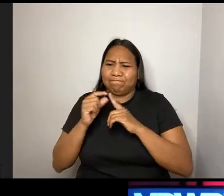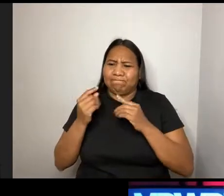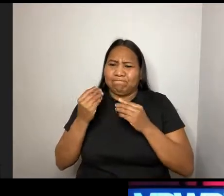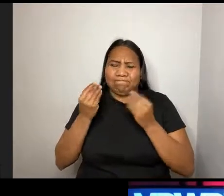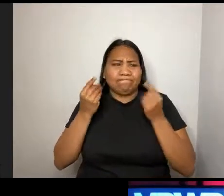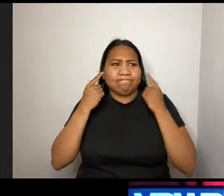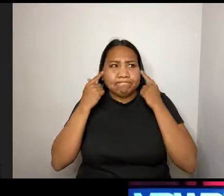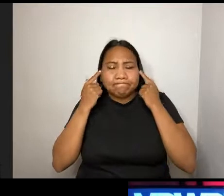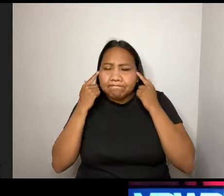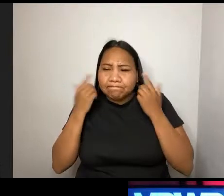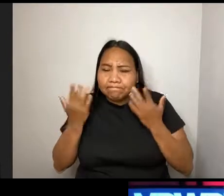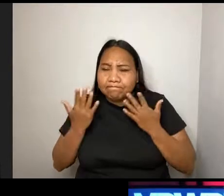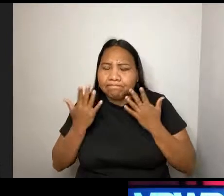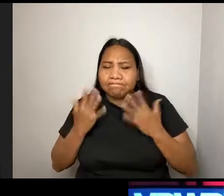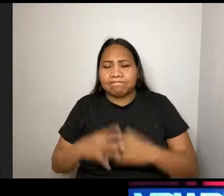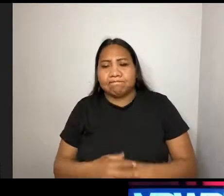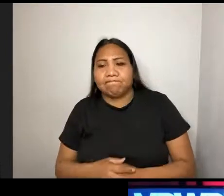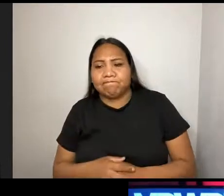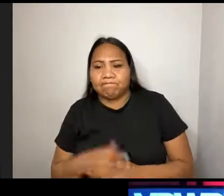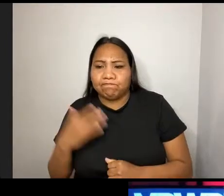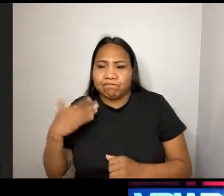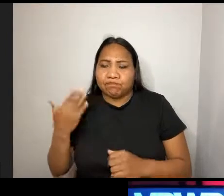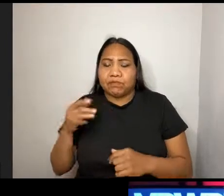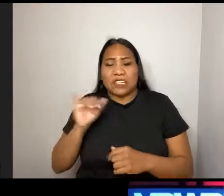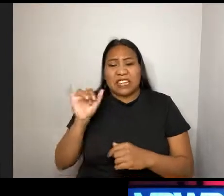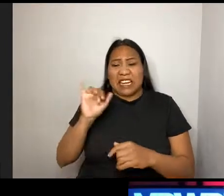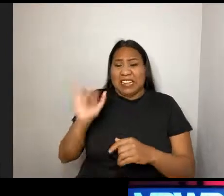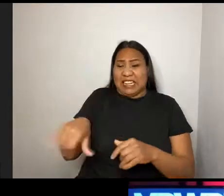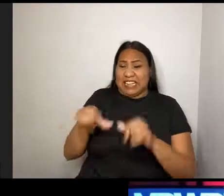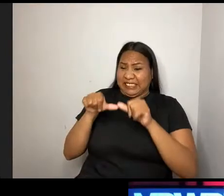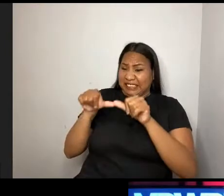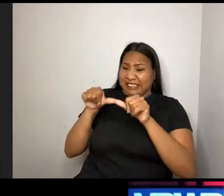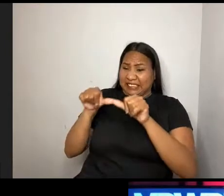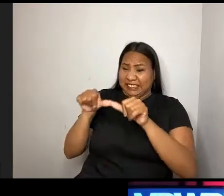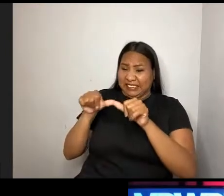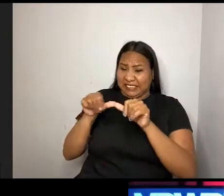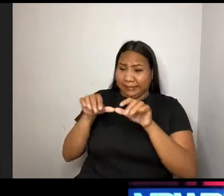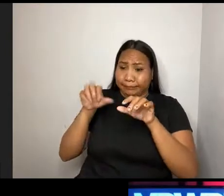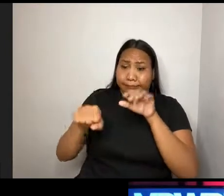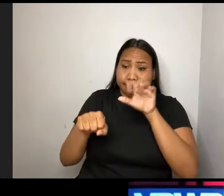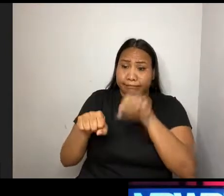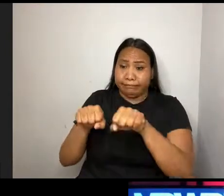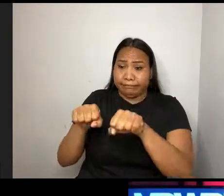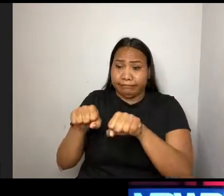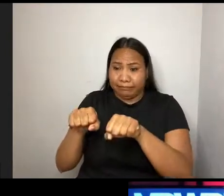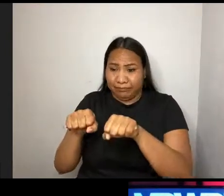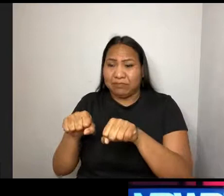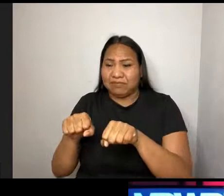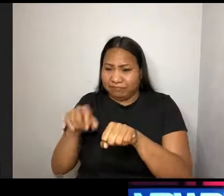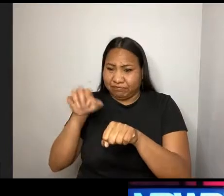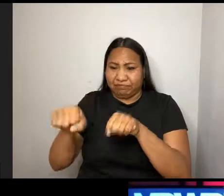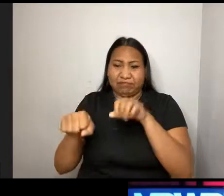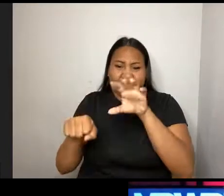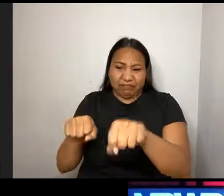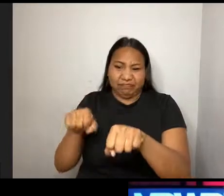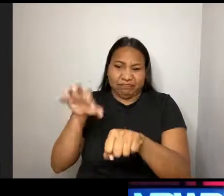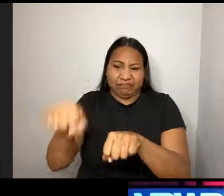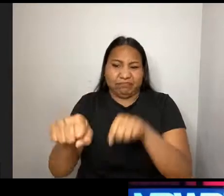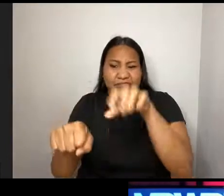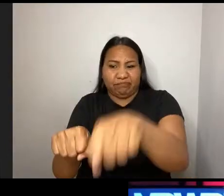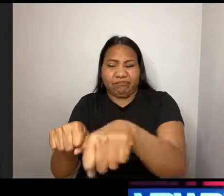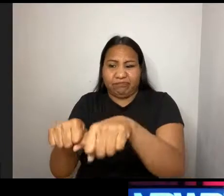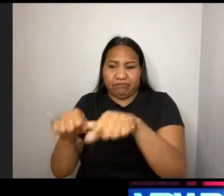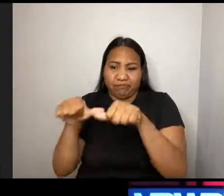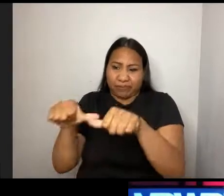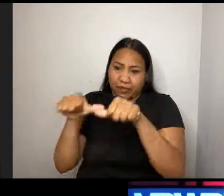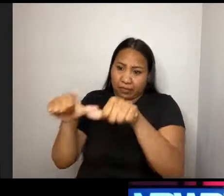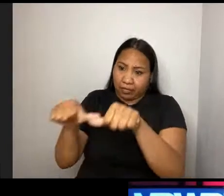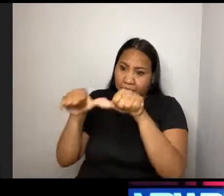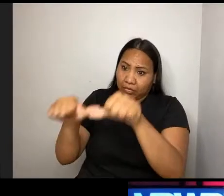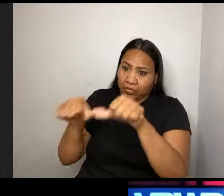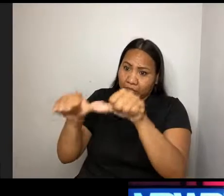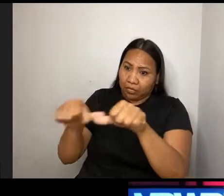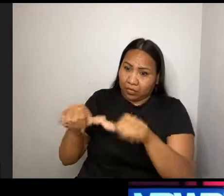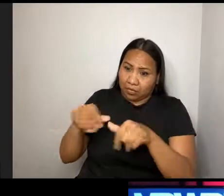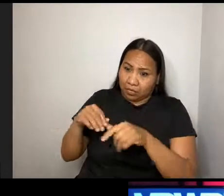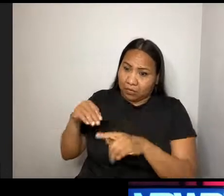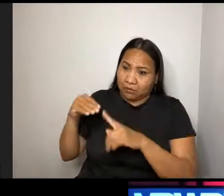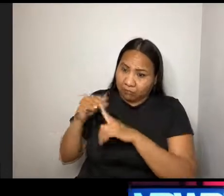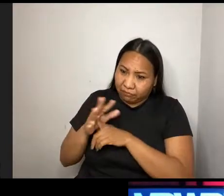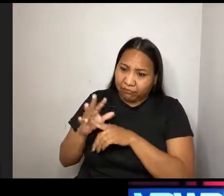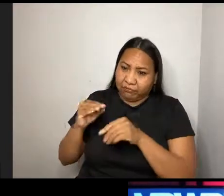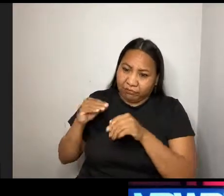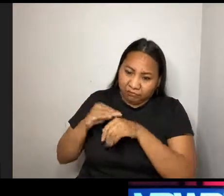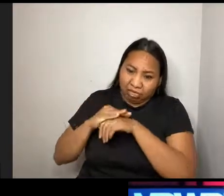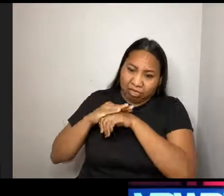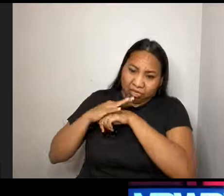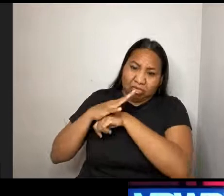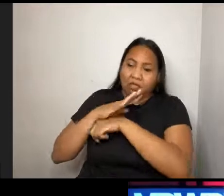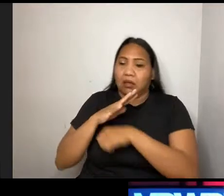continued effect of colonization. I think that that's important to talk about and to relearn that